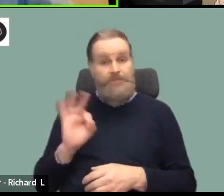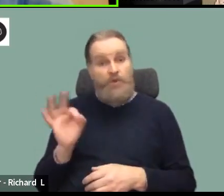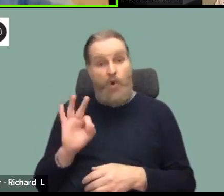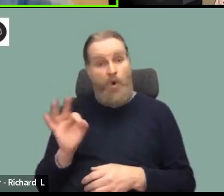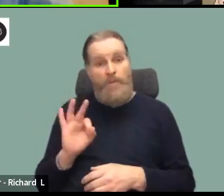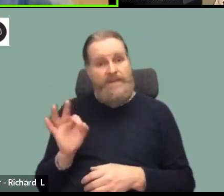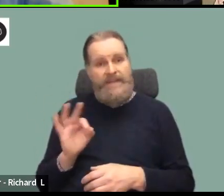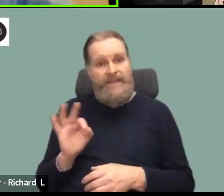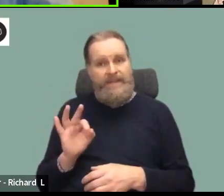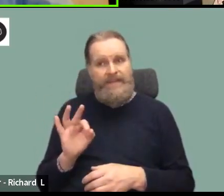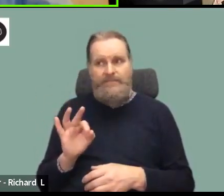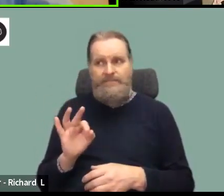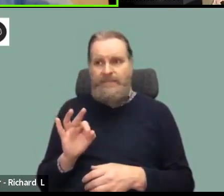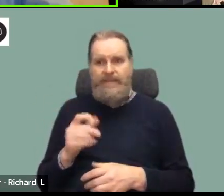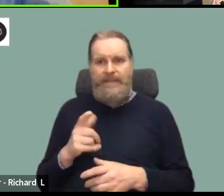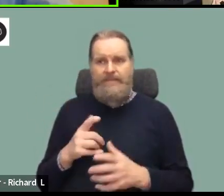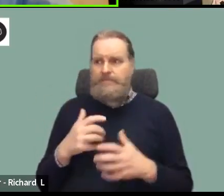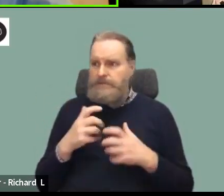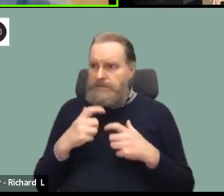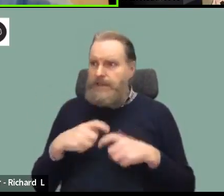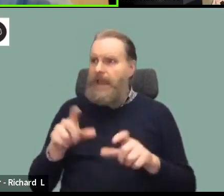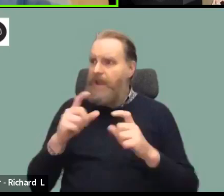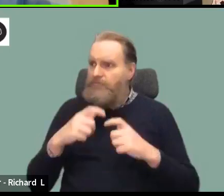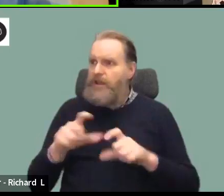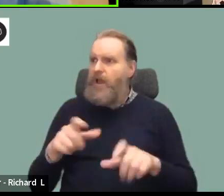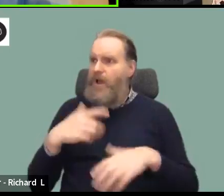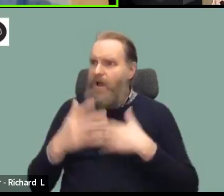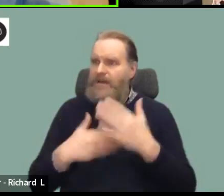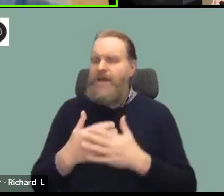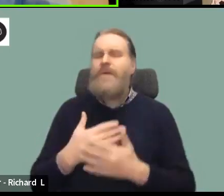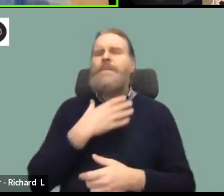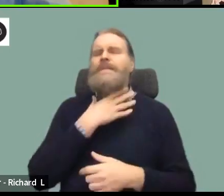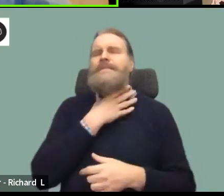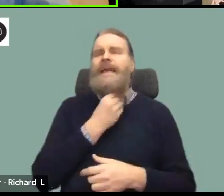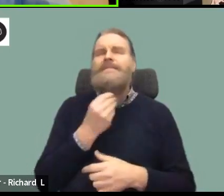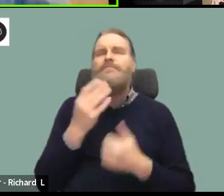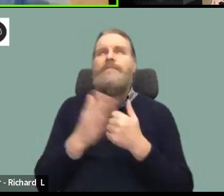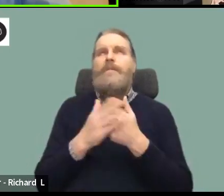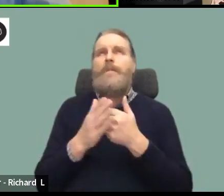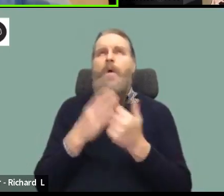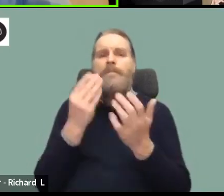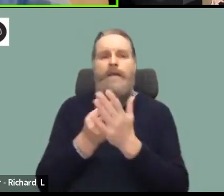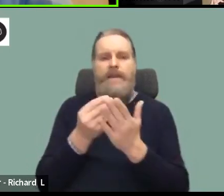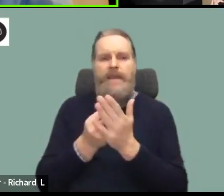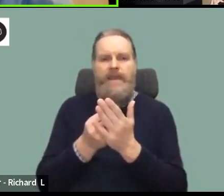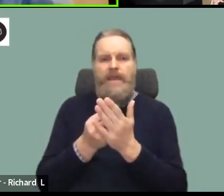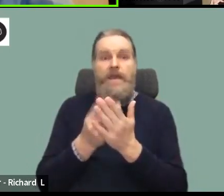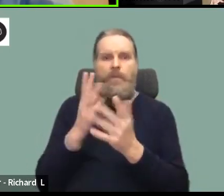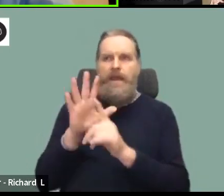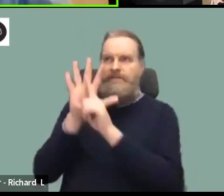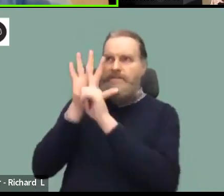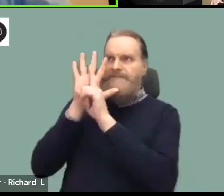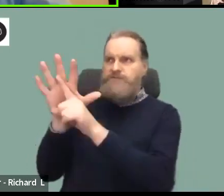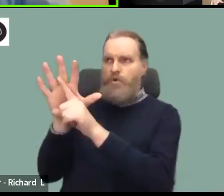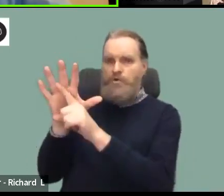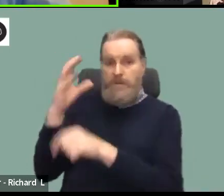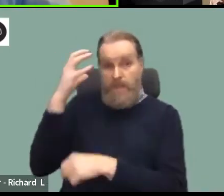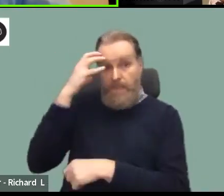is in a position in fact the in a position in fact that vote tells us. everything everybody is desperate for more us everybody is desperate for more money. to get more money we have to four.